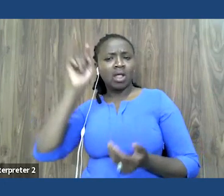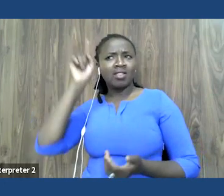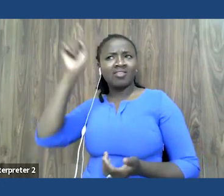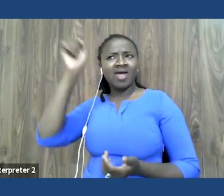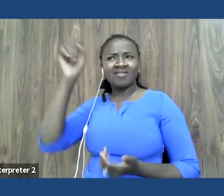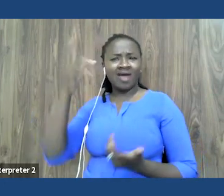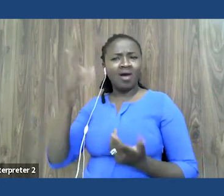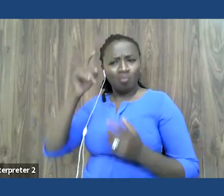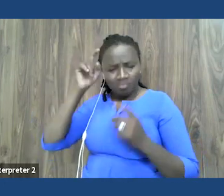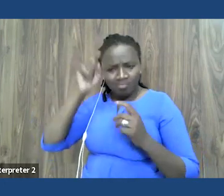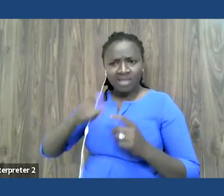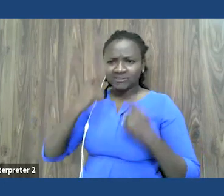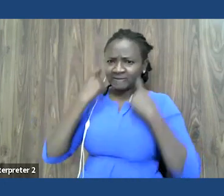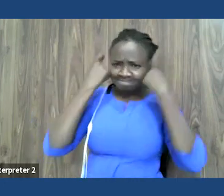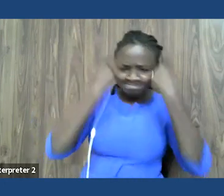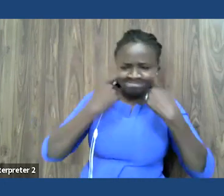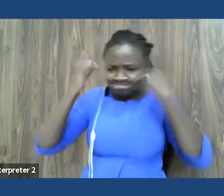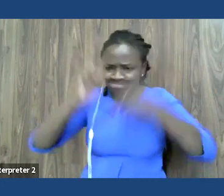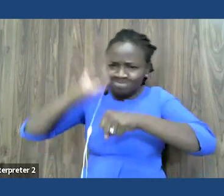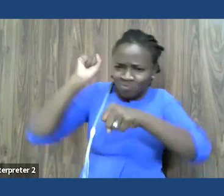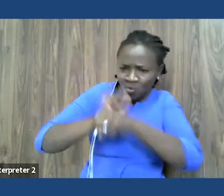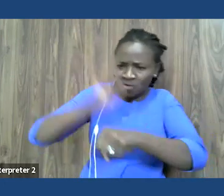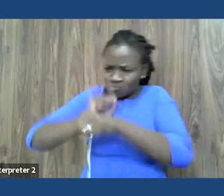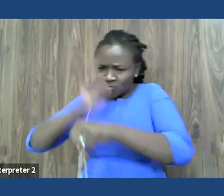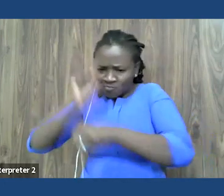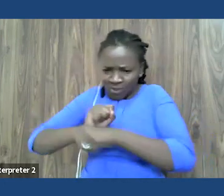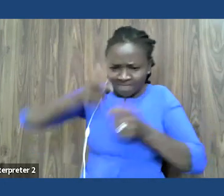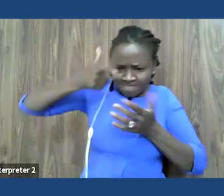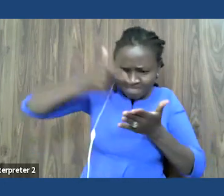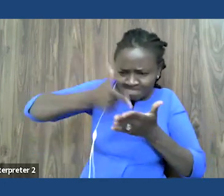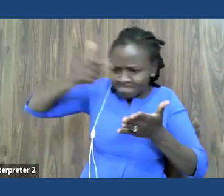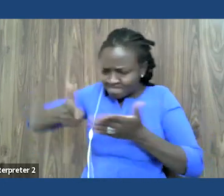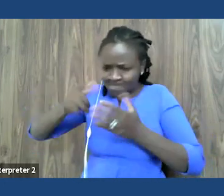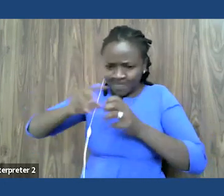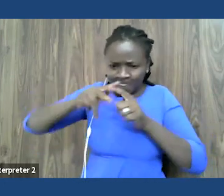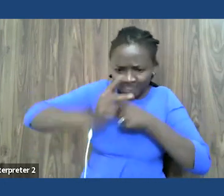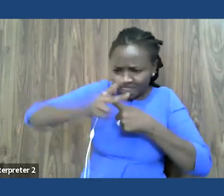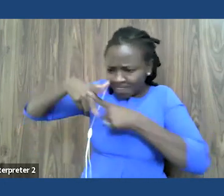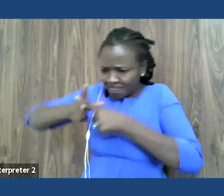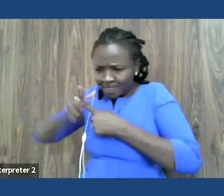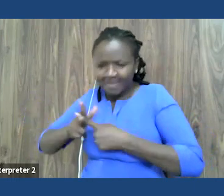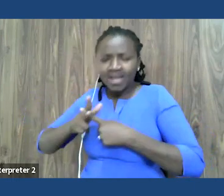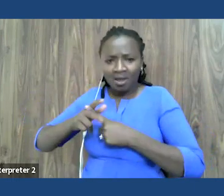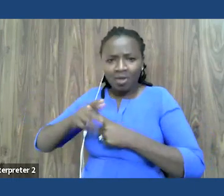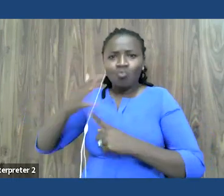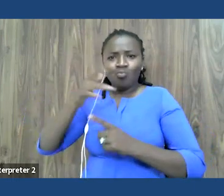It's not putting a picture on Instagram or SnapChat or whatever.